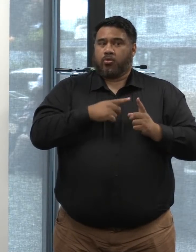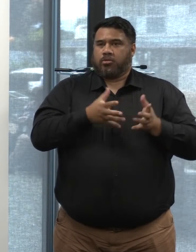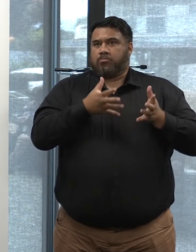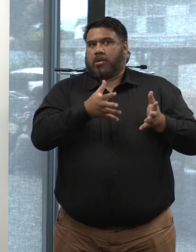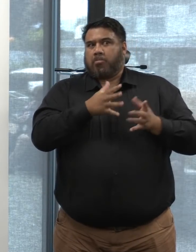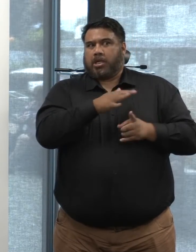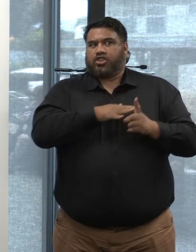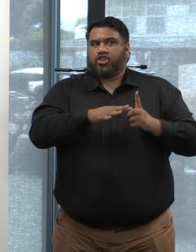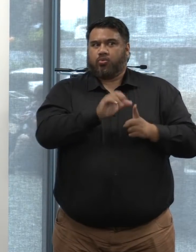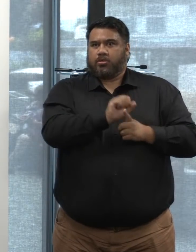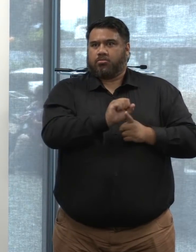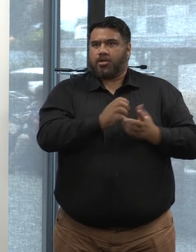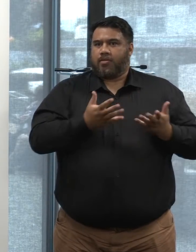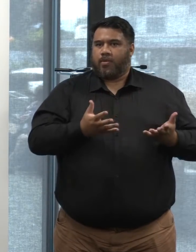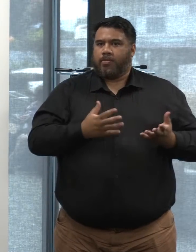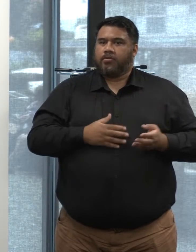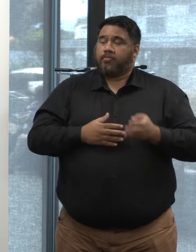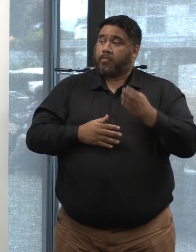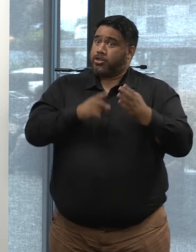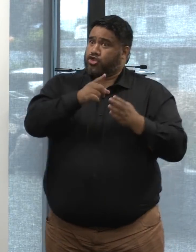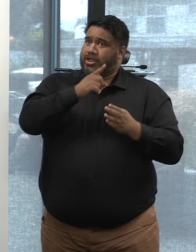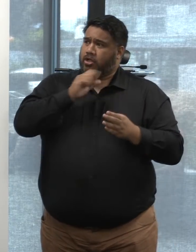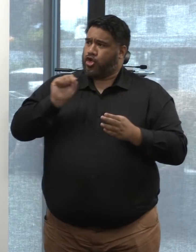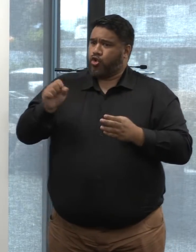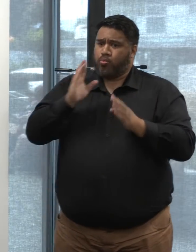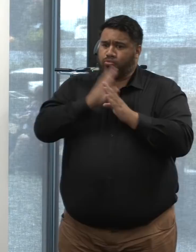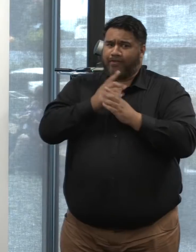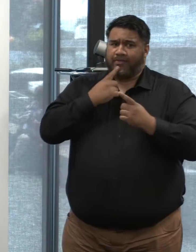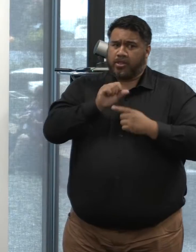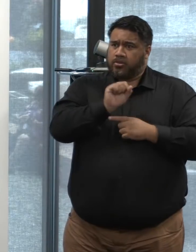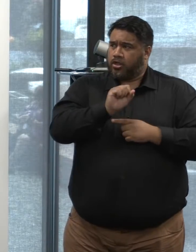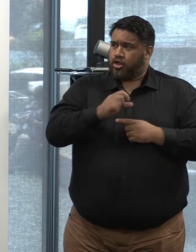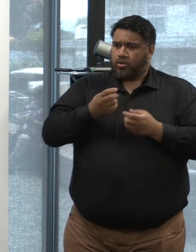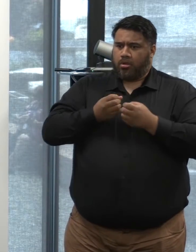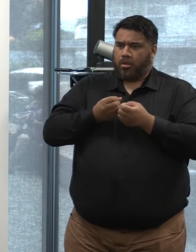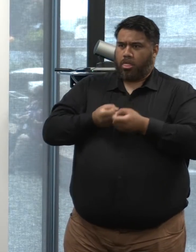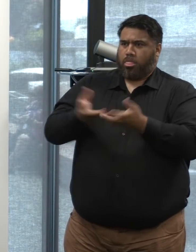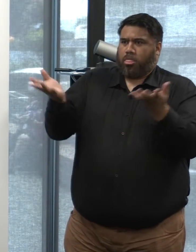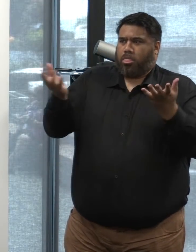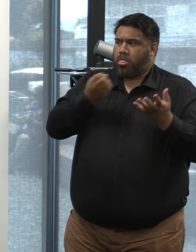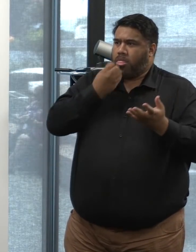they had already been reviewing it and looking at how they could better deal with it,